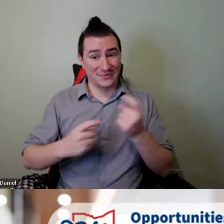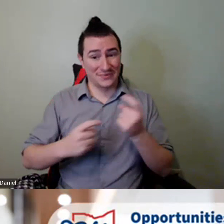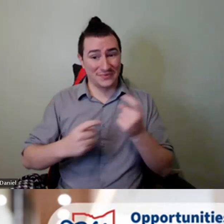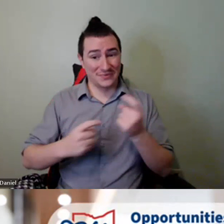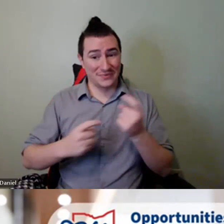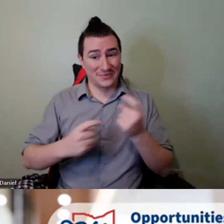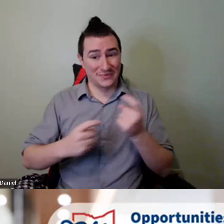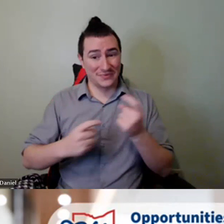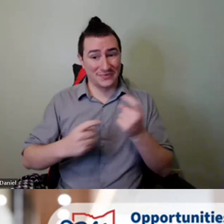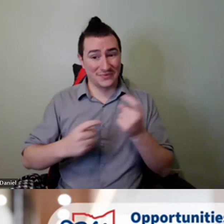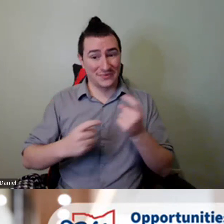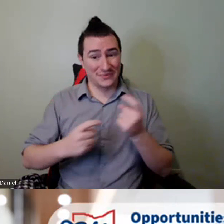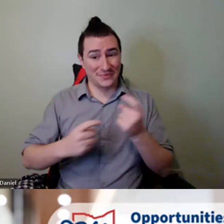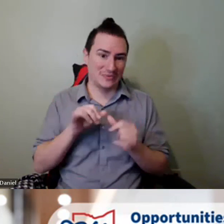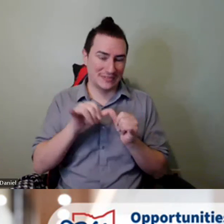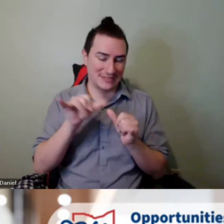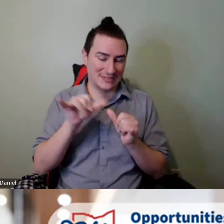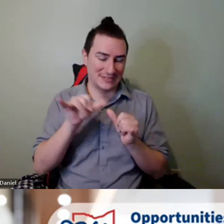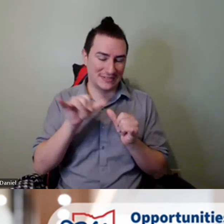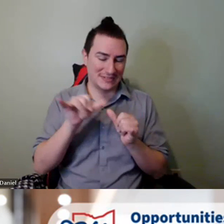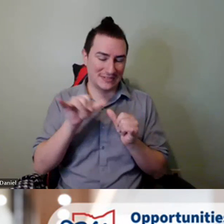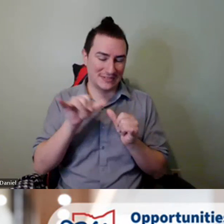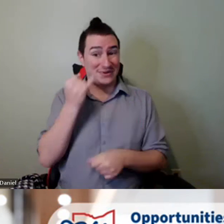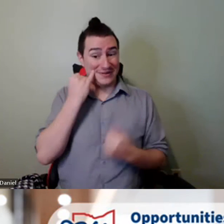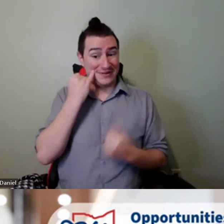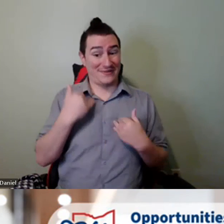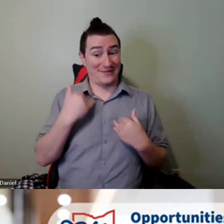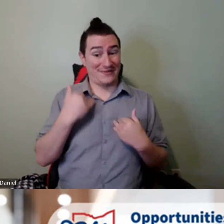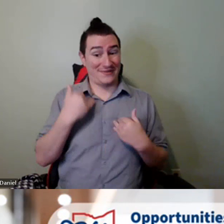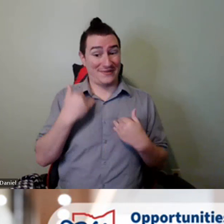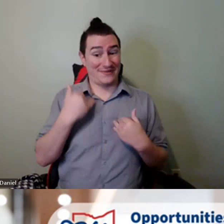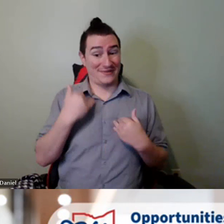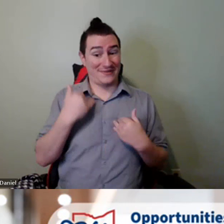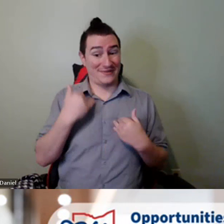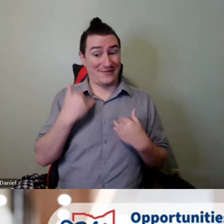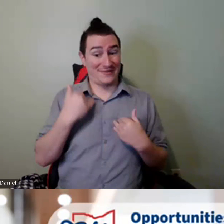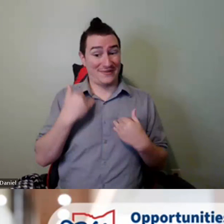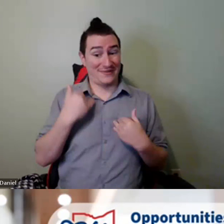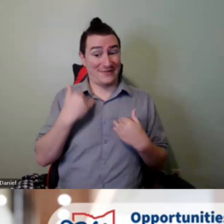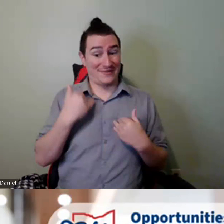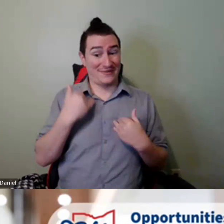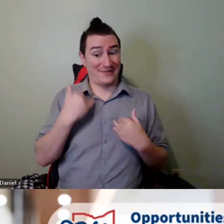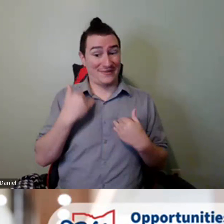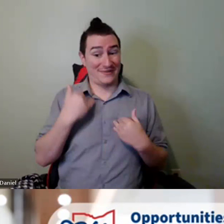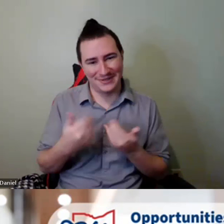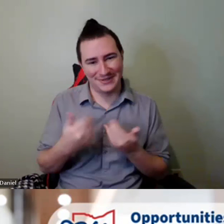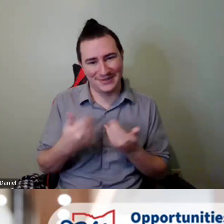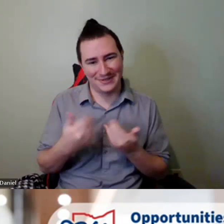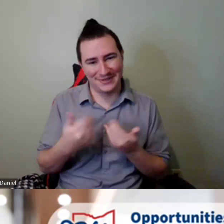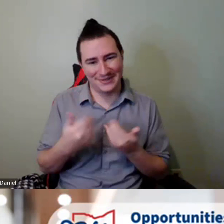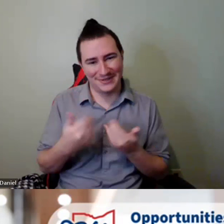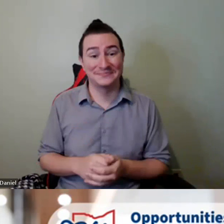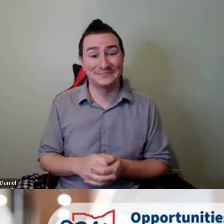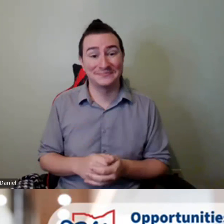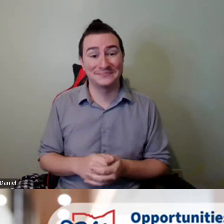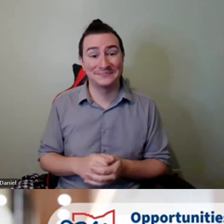bit longer when that is the case. So thank you again all for joining us today. And know that you can reach out anytime on this topic or